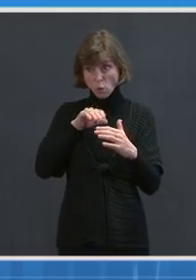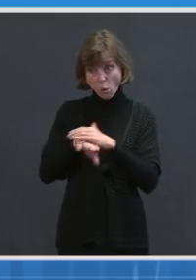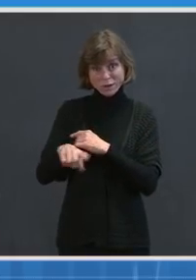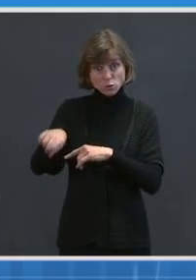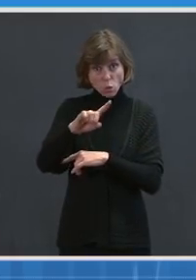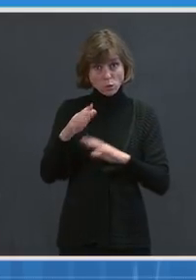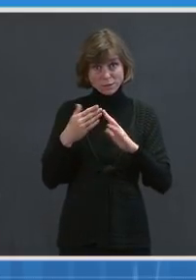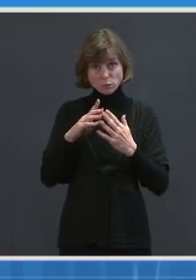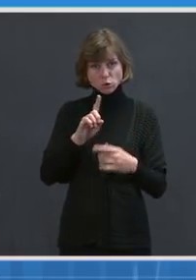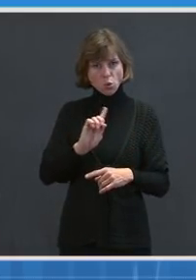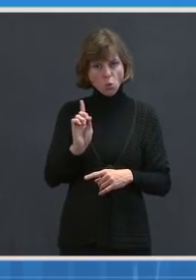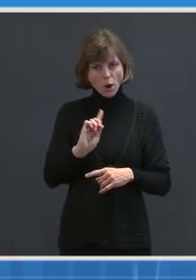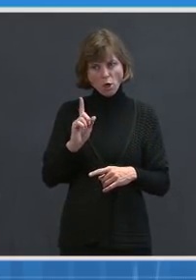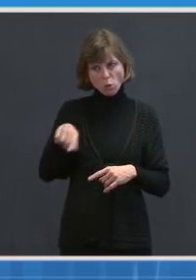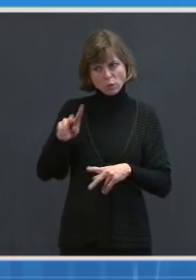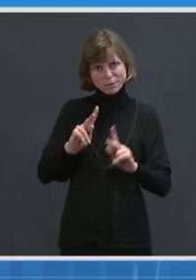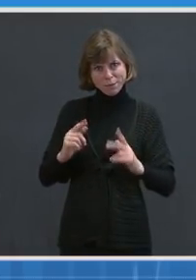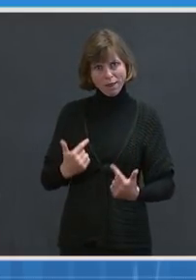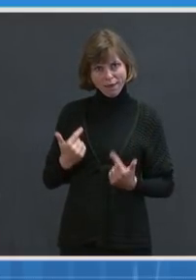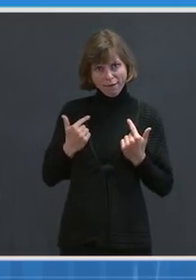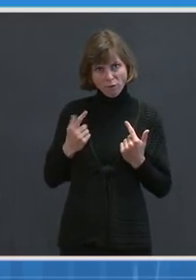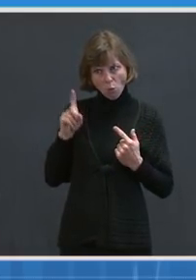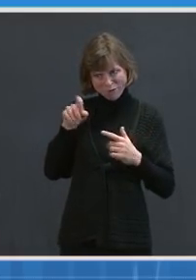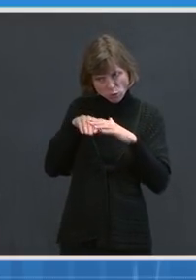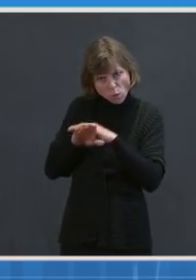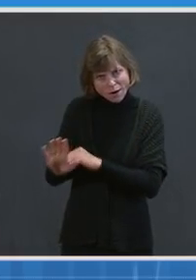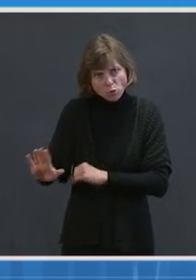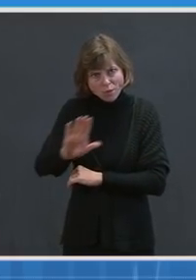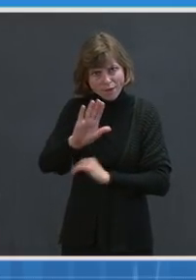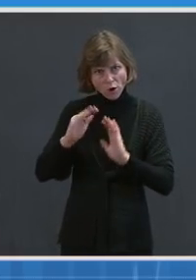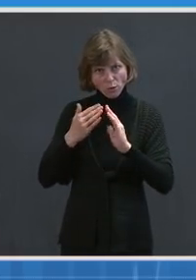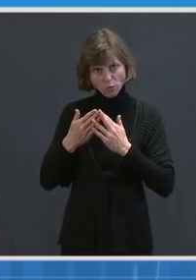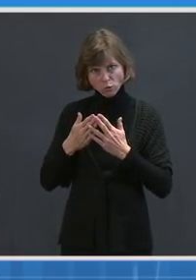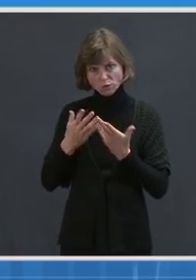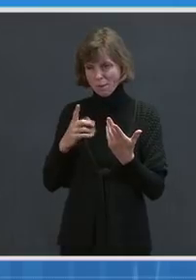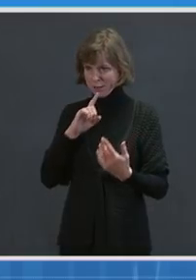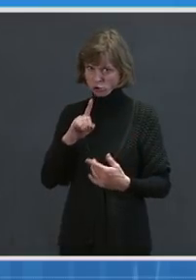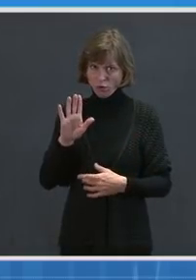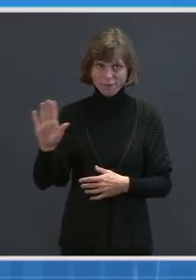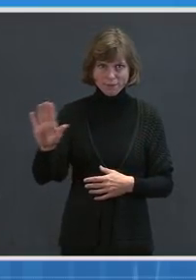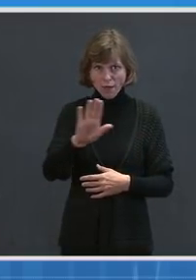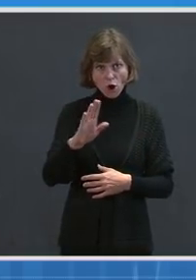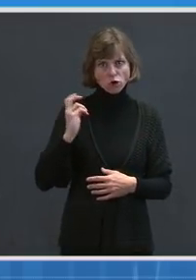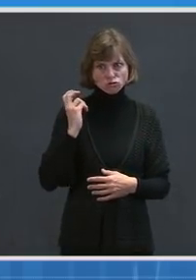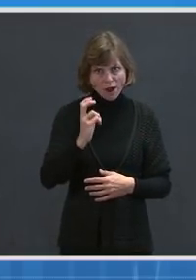We have to go to where people are. We have to make sure the transportation, working hours, et cetera,